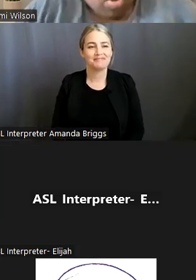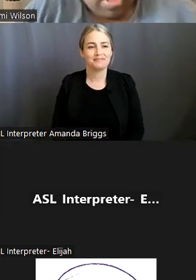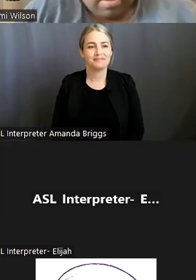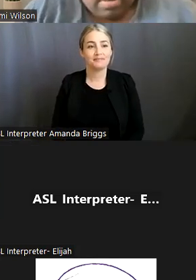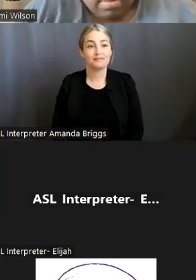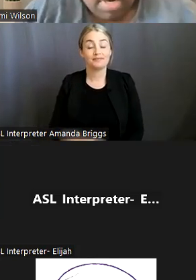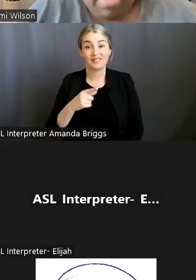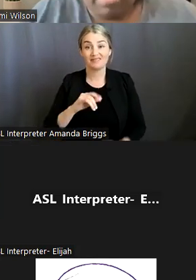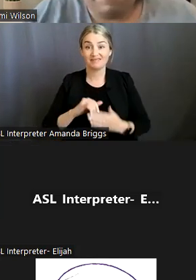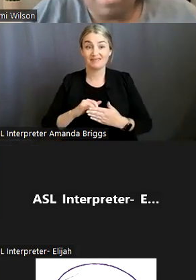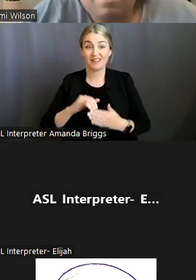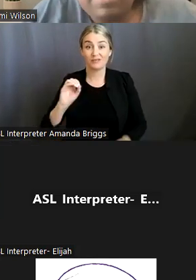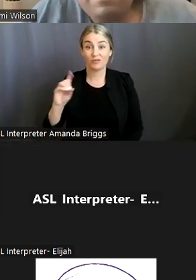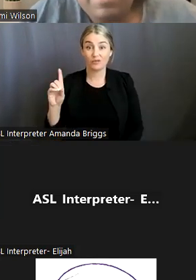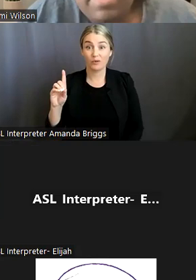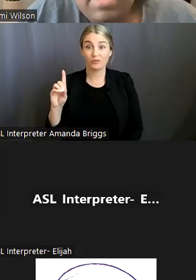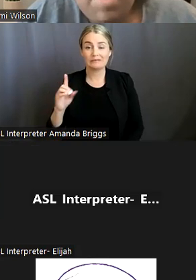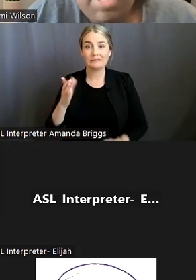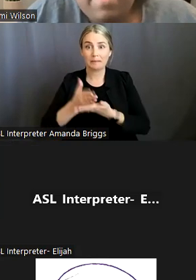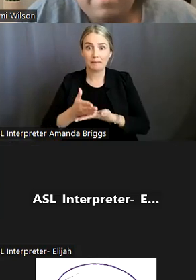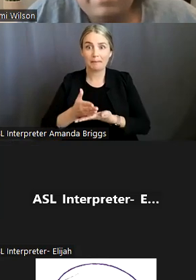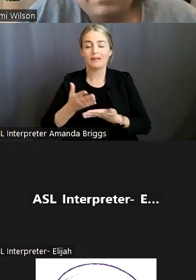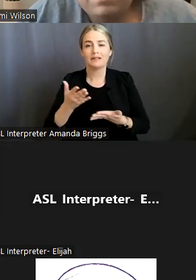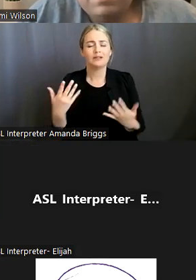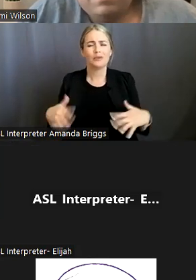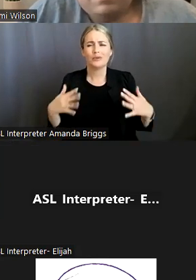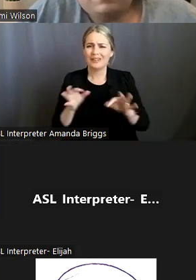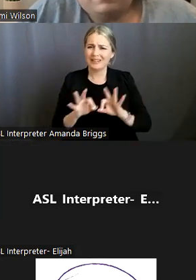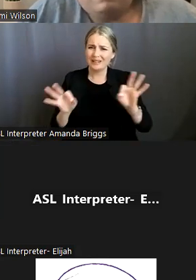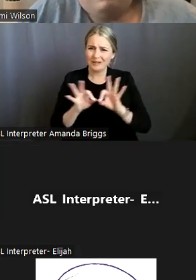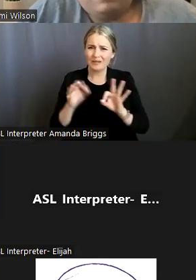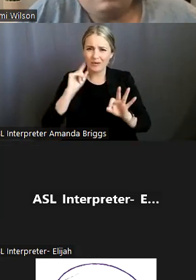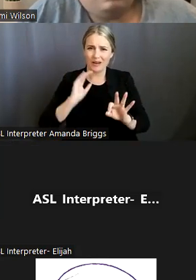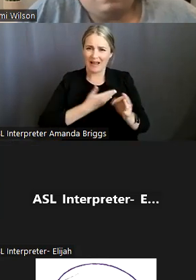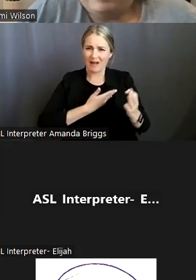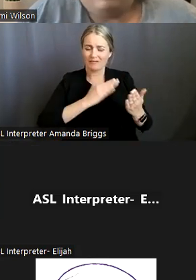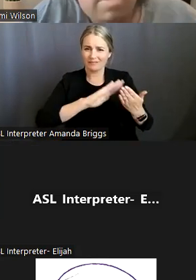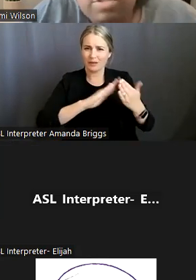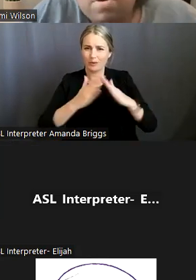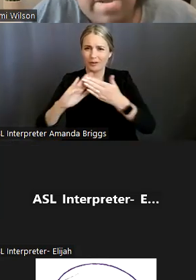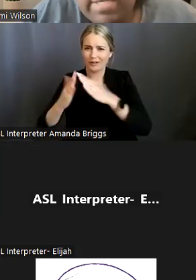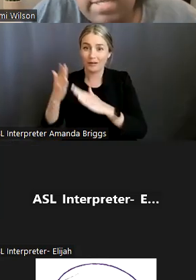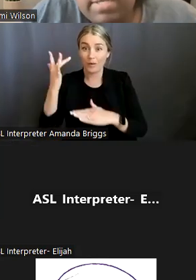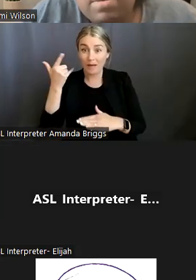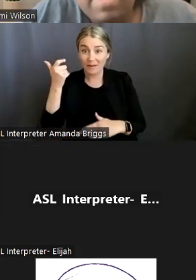for all of our communities, because of the current overdose crisis throughout